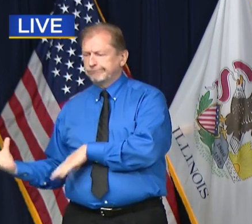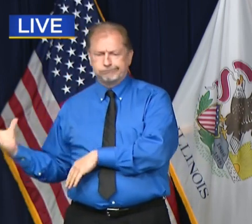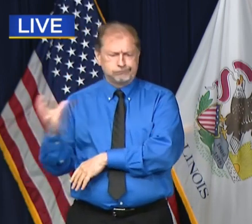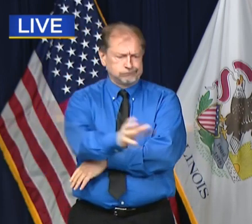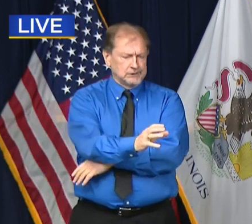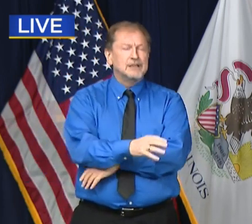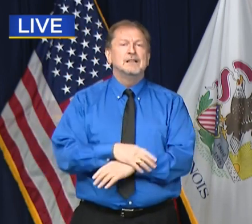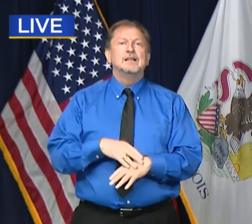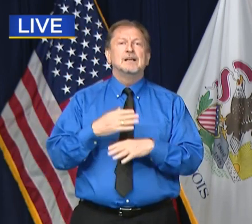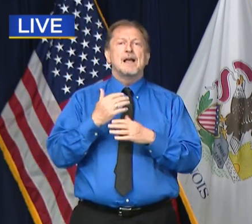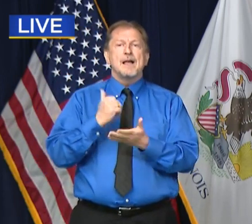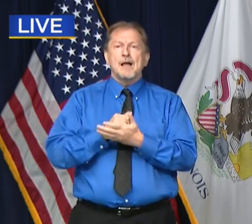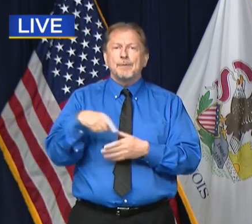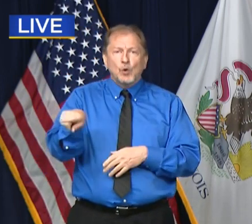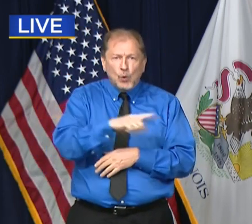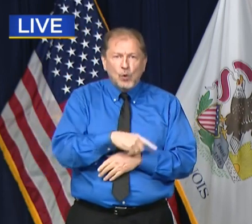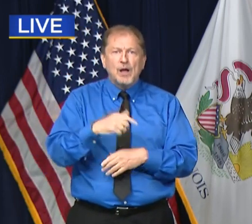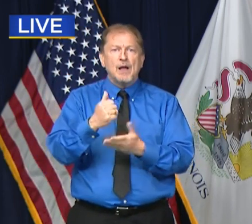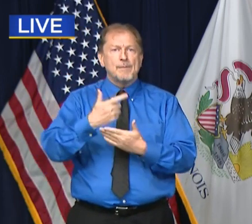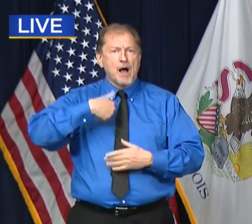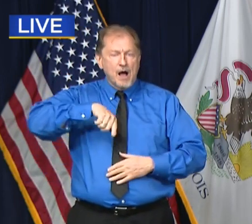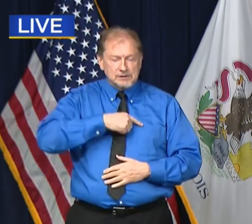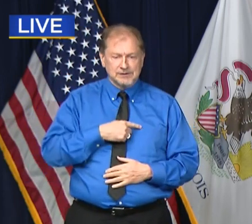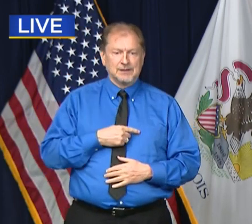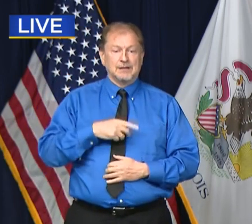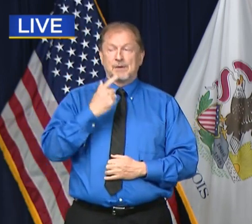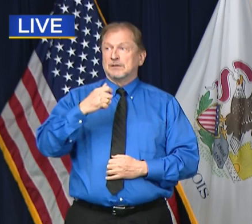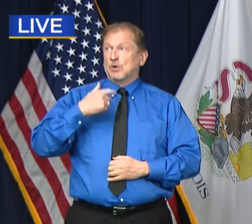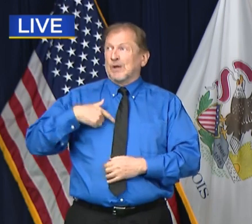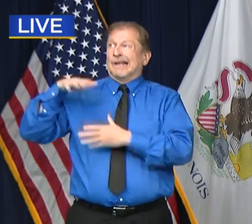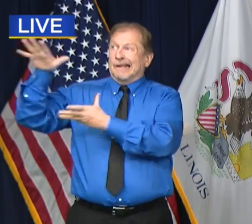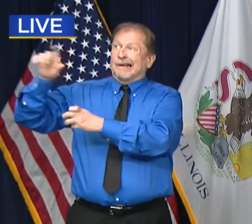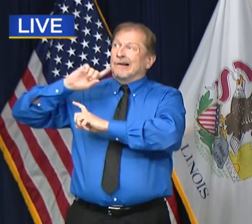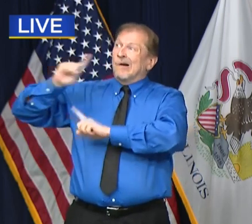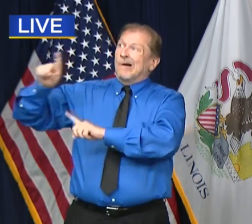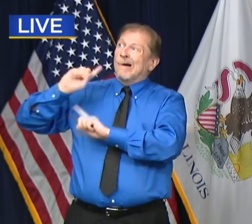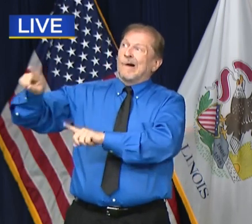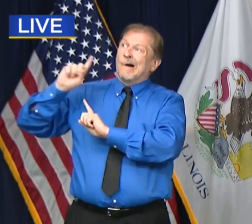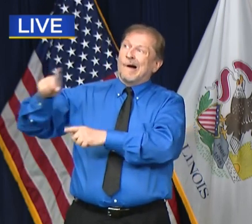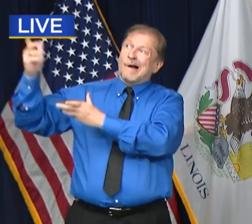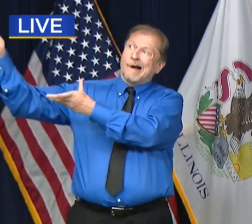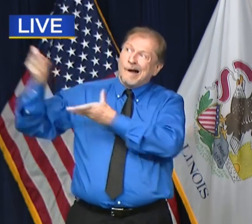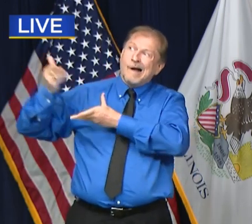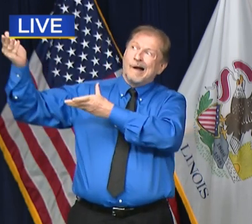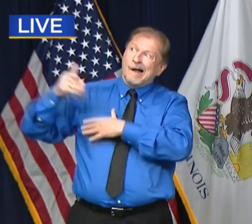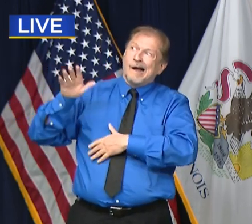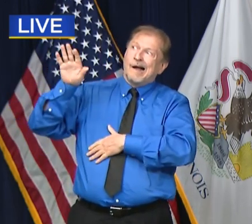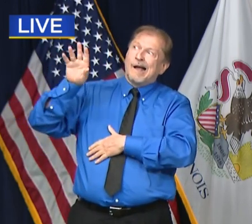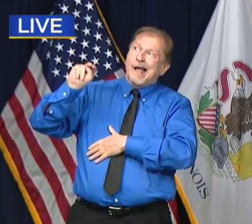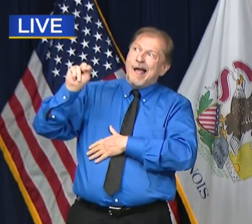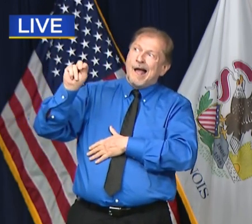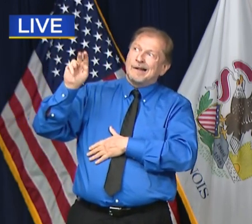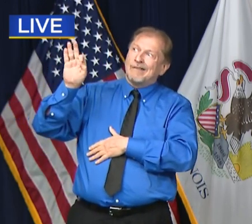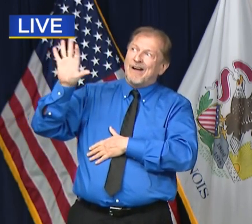IMA. AGAIN IT IS FAST, IT IS FREE, HELP US, HELP YOU BY FREEING UP